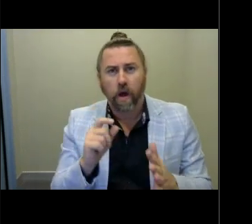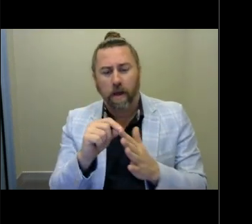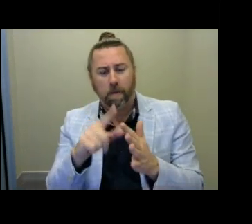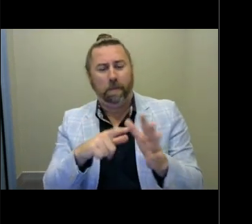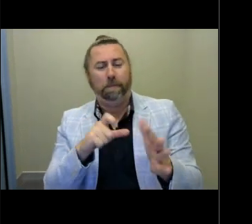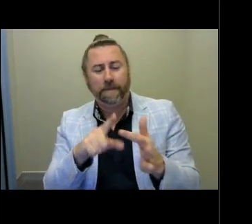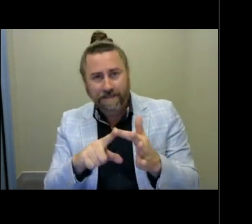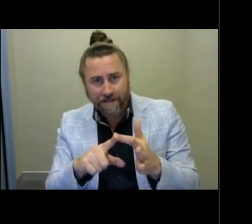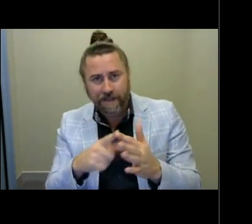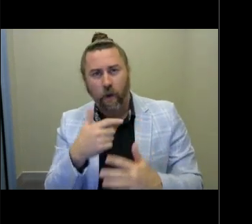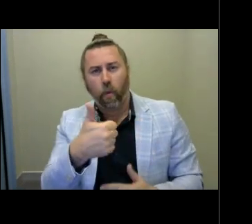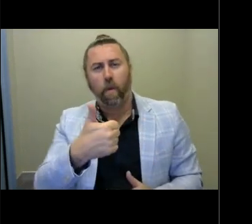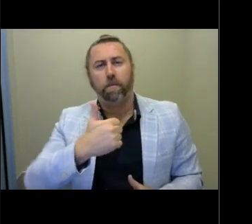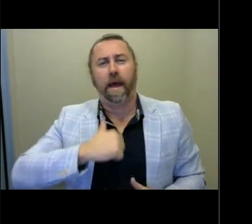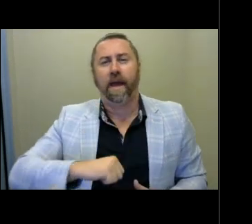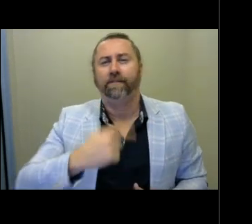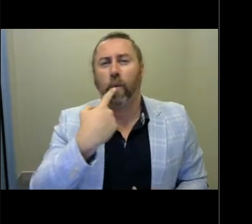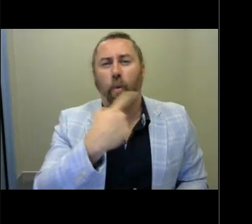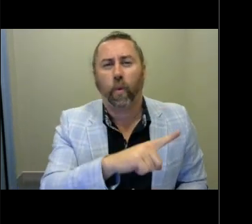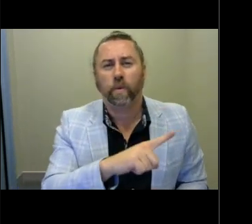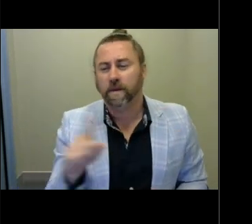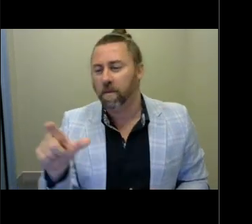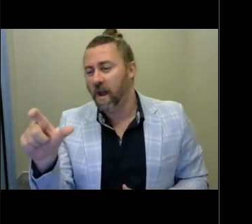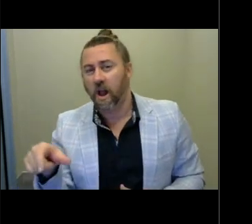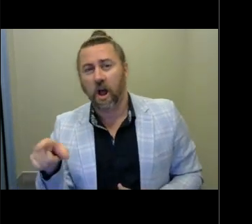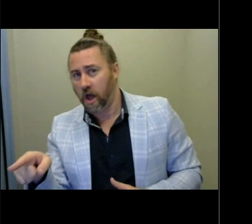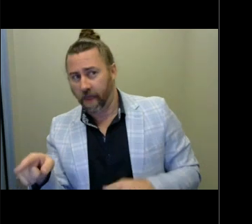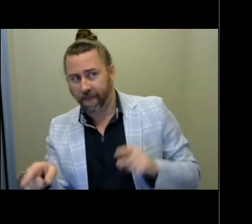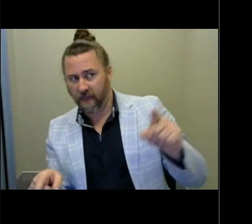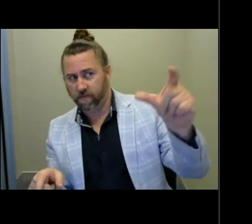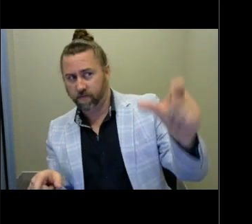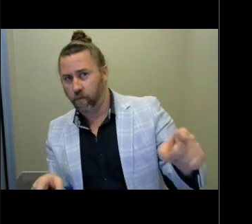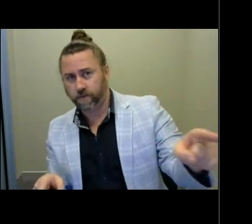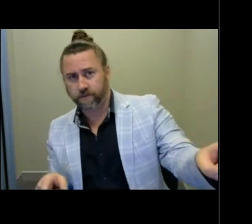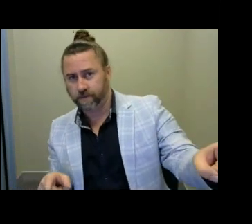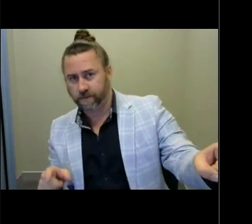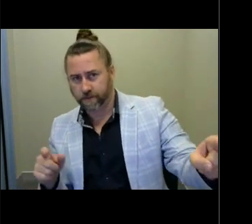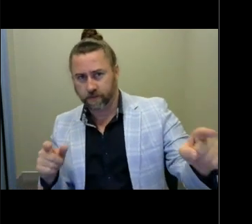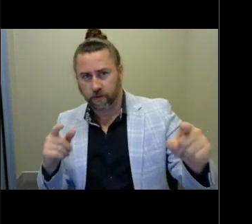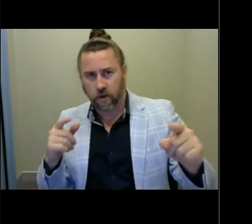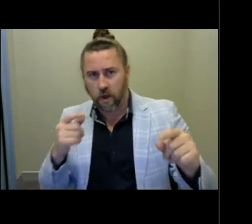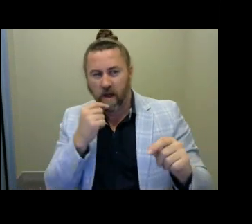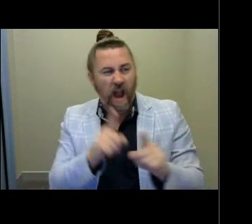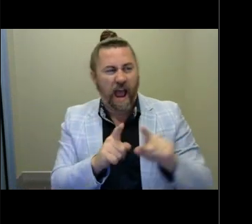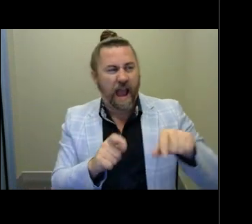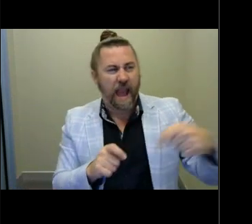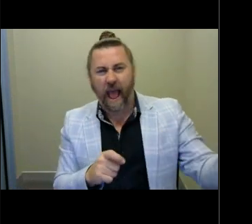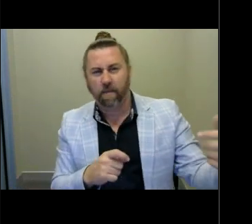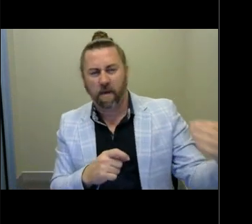need protection from a person that's not covered under the Act but in that circumstance it's